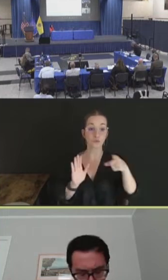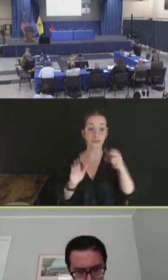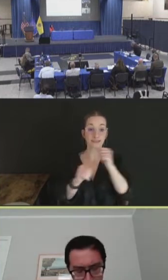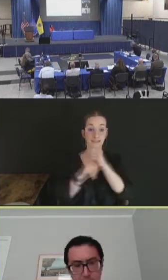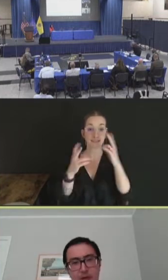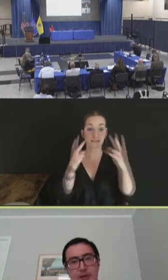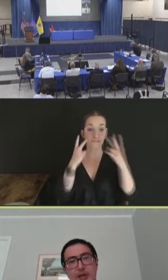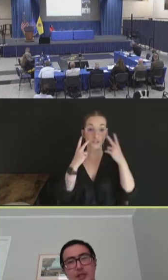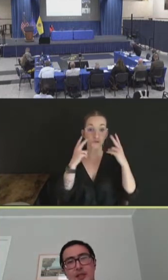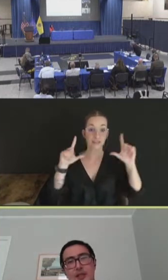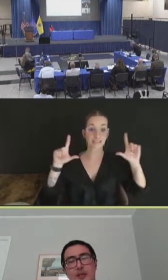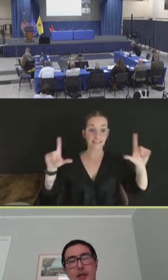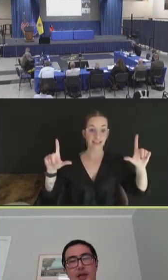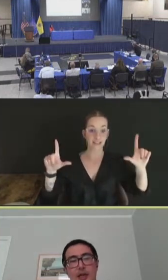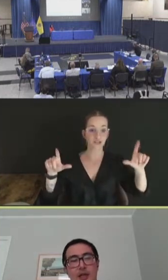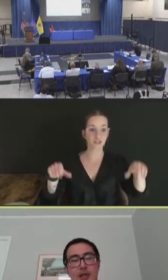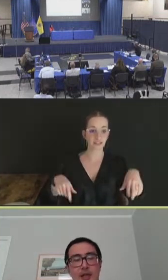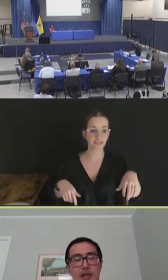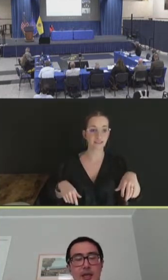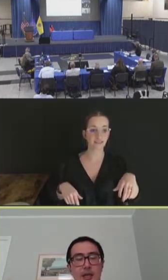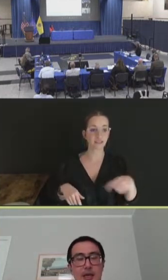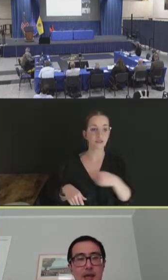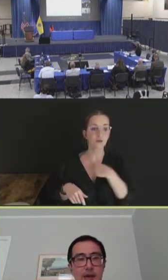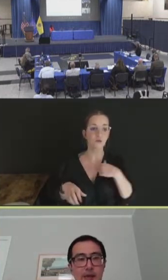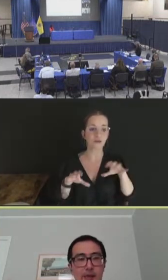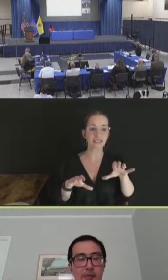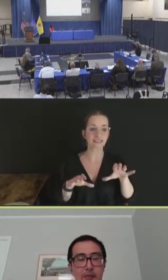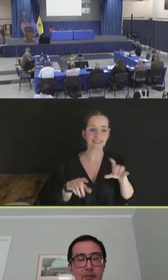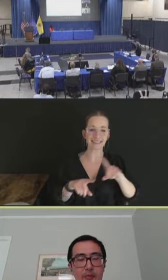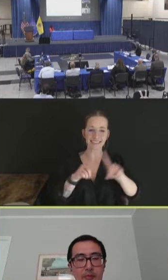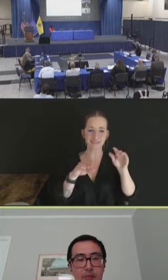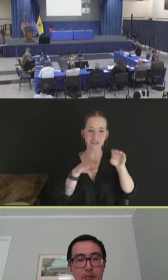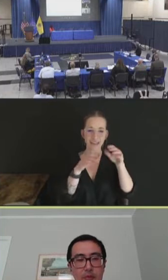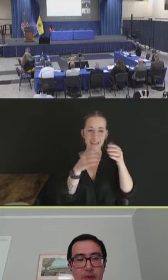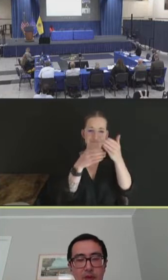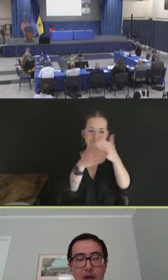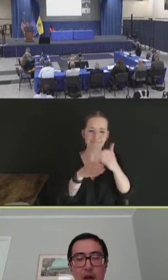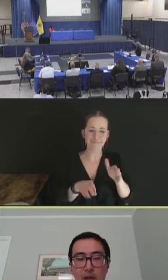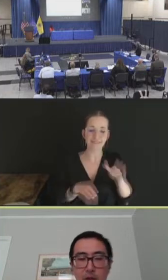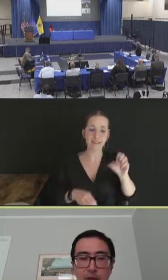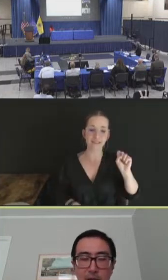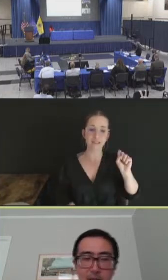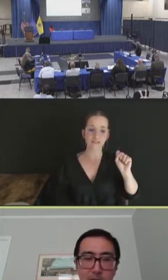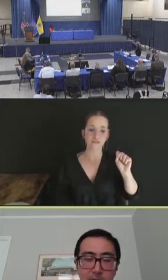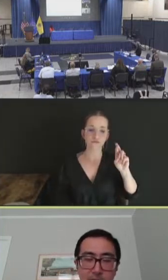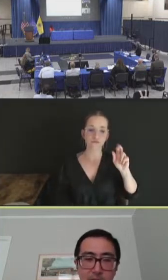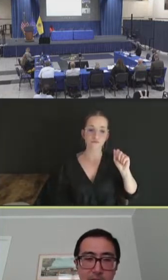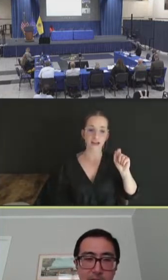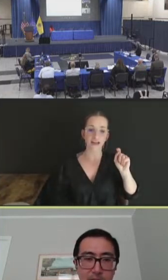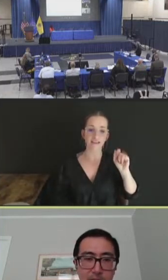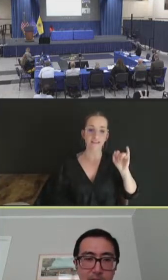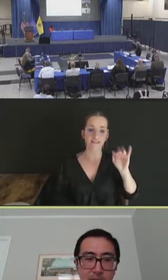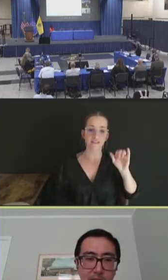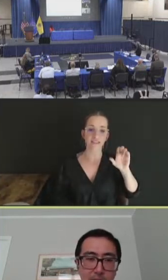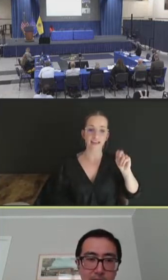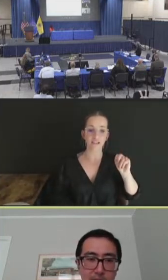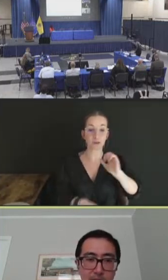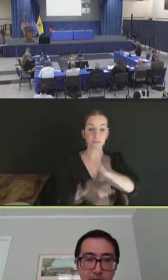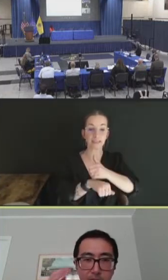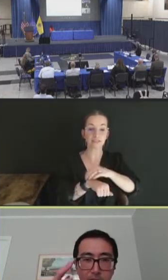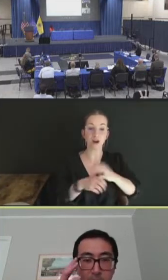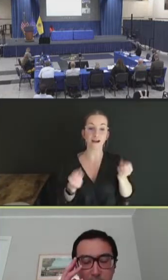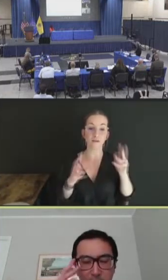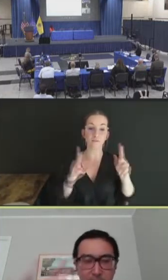additional stratification by high or low vaccine uptake in the region. And the blue